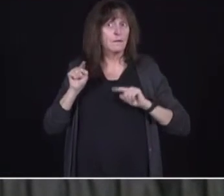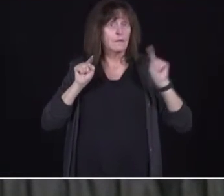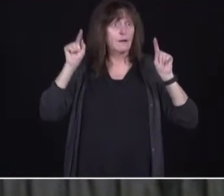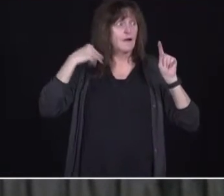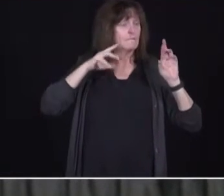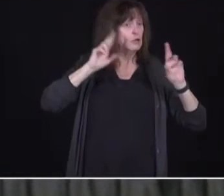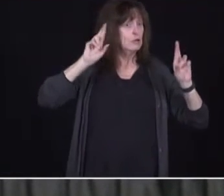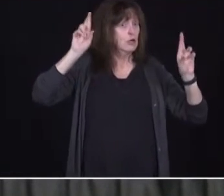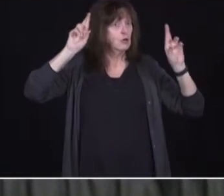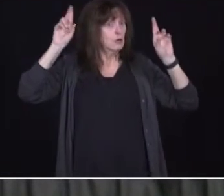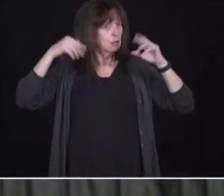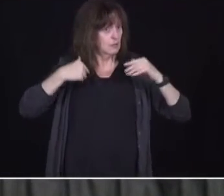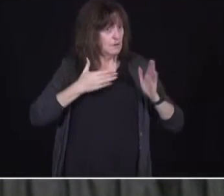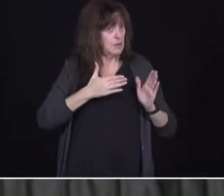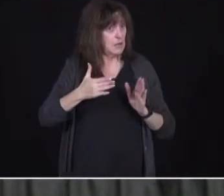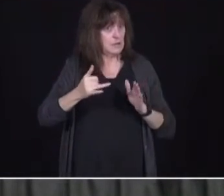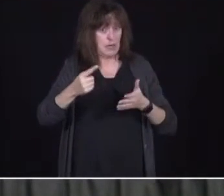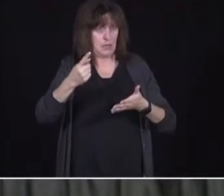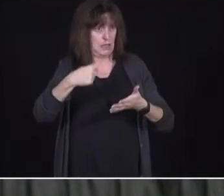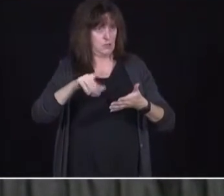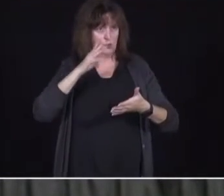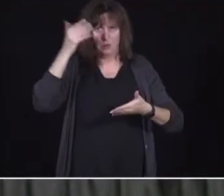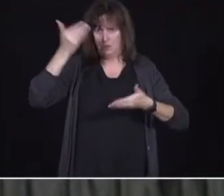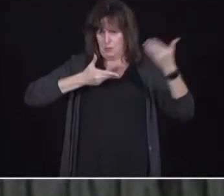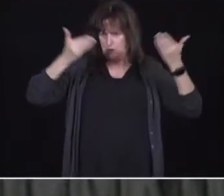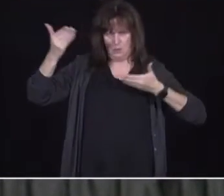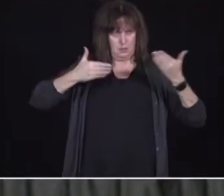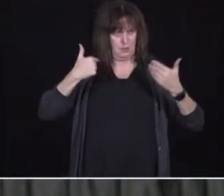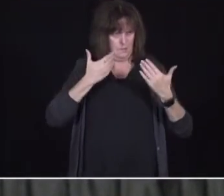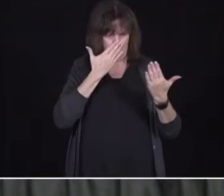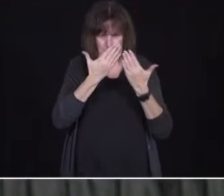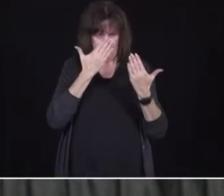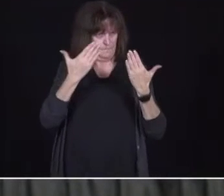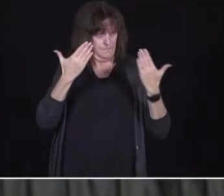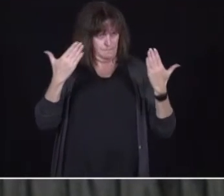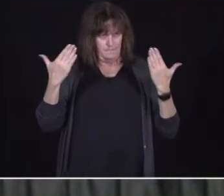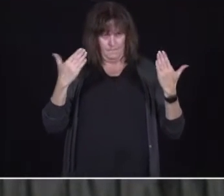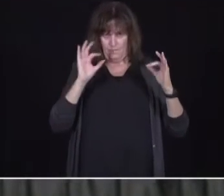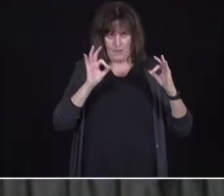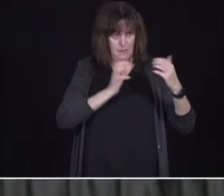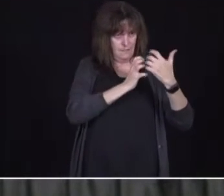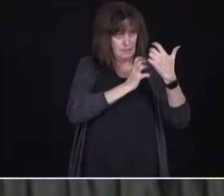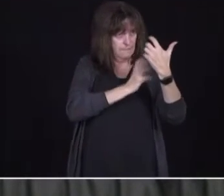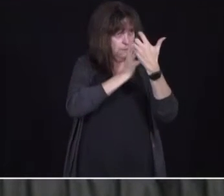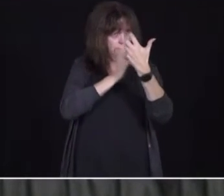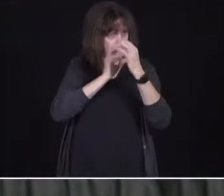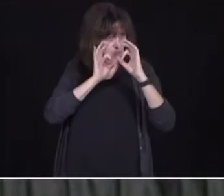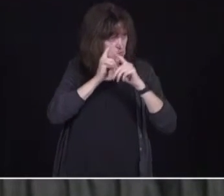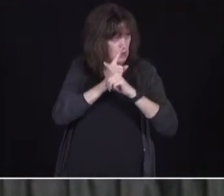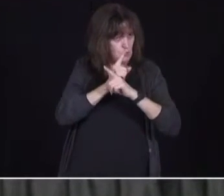And obviously as we roll out across Ontario. Each of the 34 provincial health units is affecting their plans now.